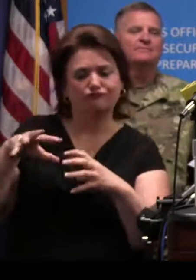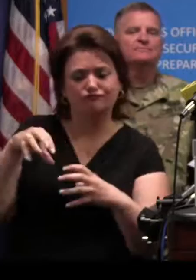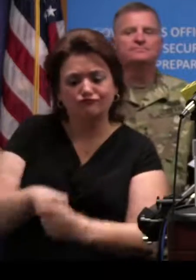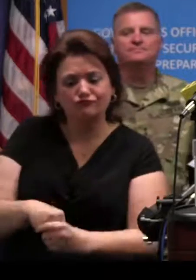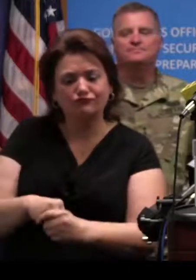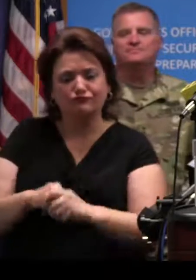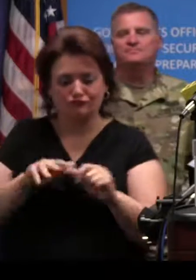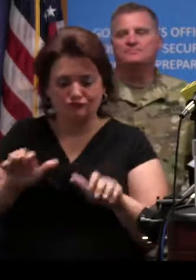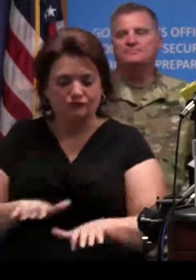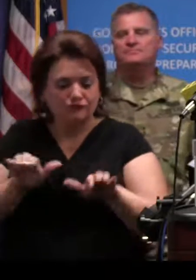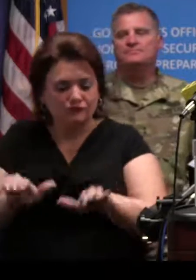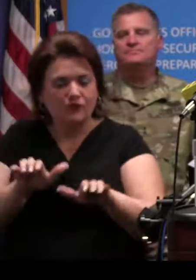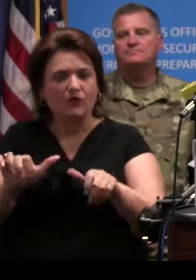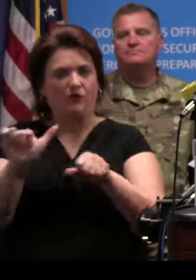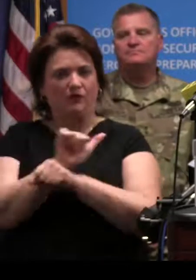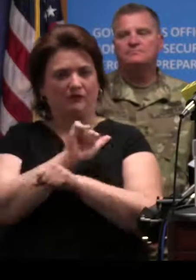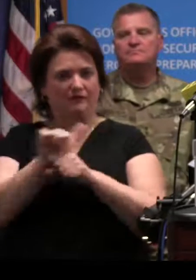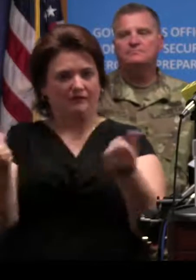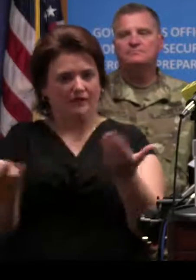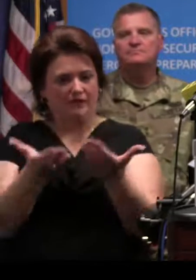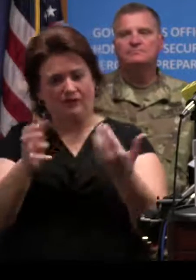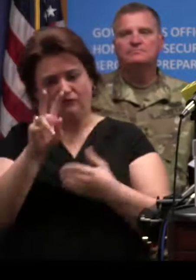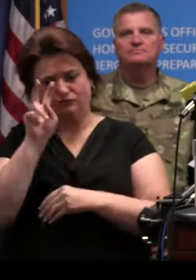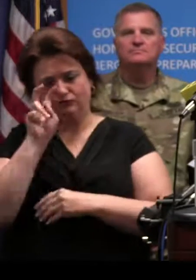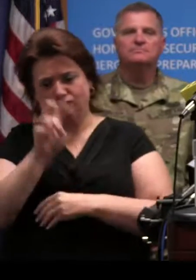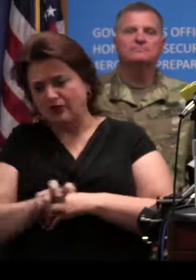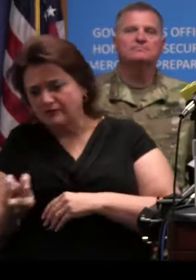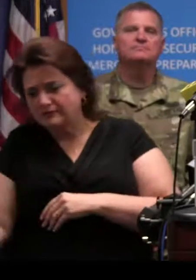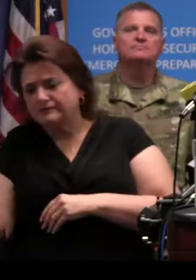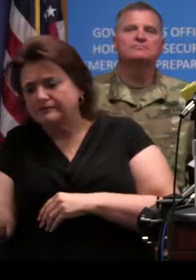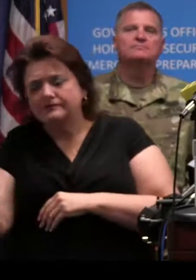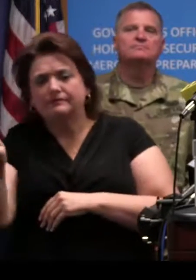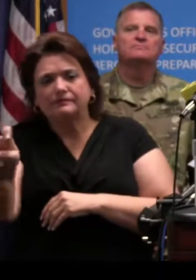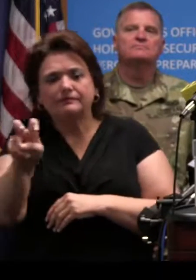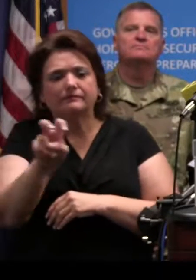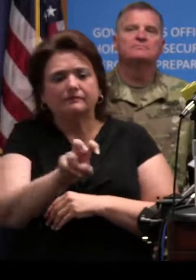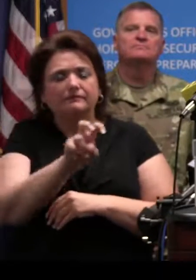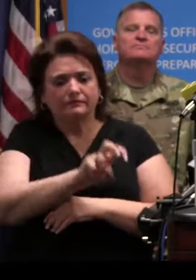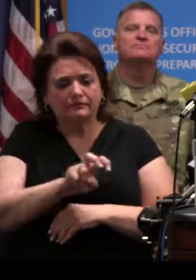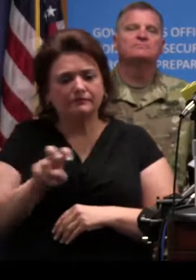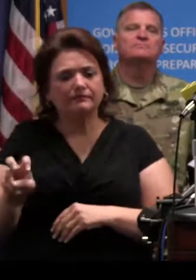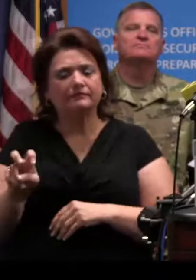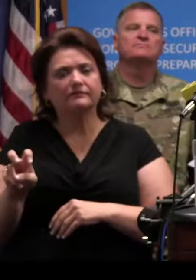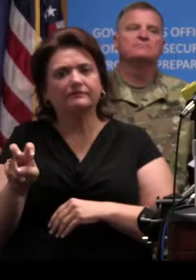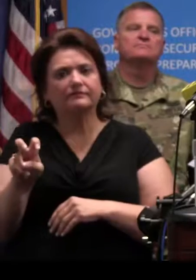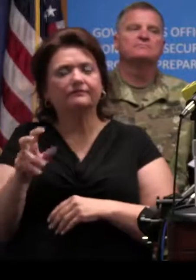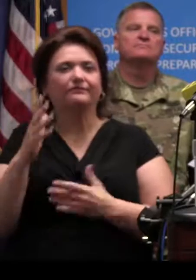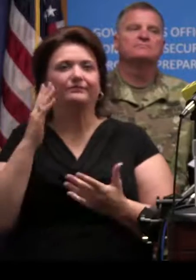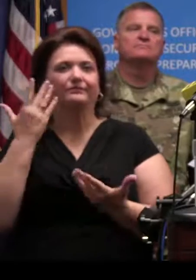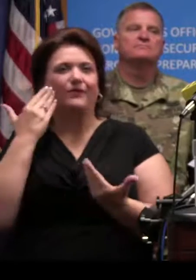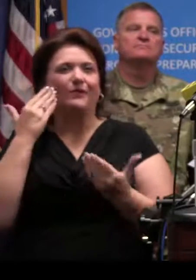the folks here and in going around traveling and altering his expertise